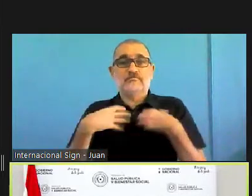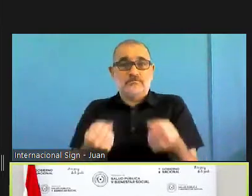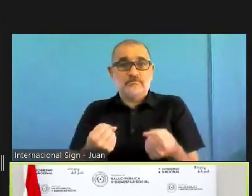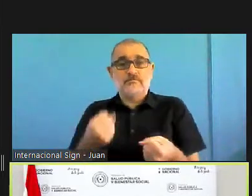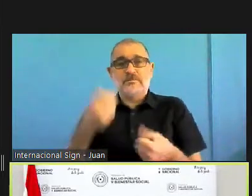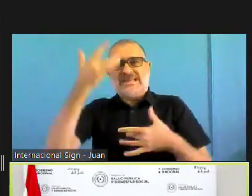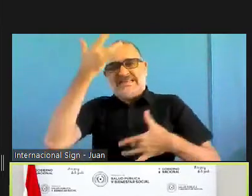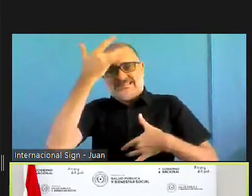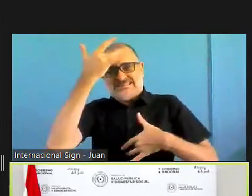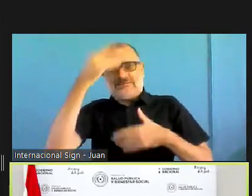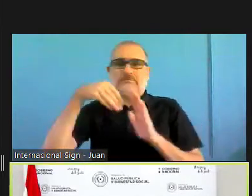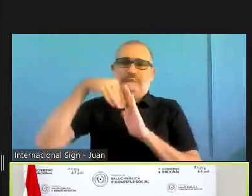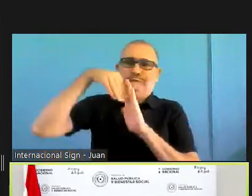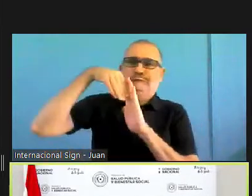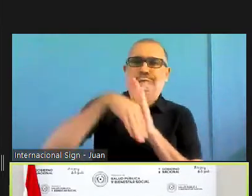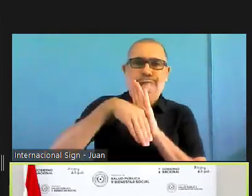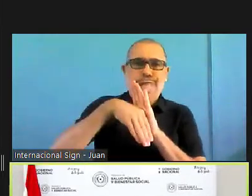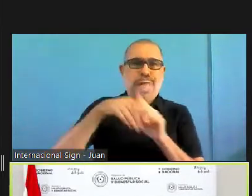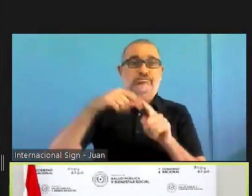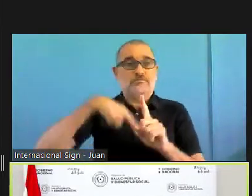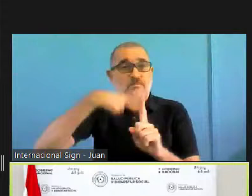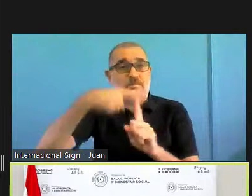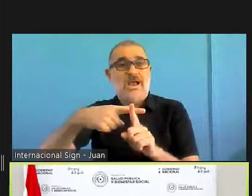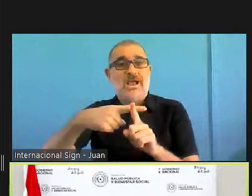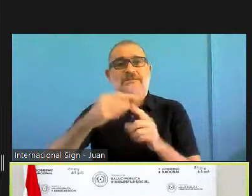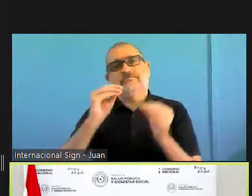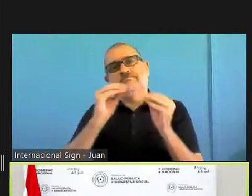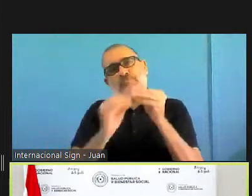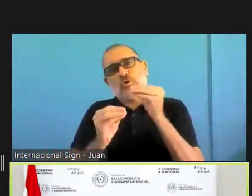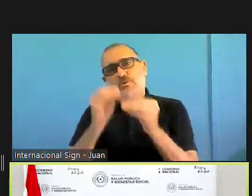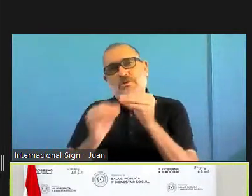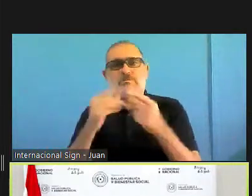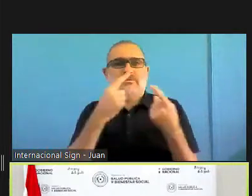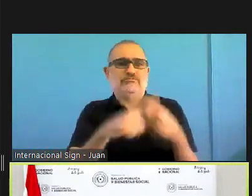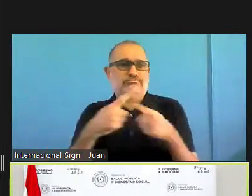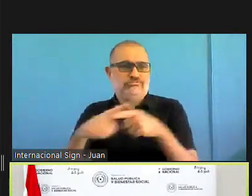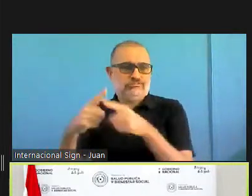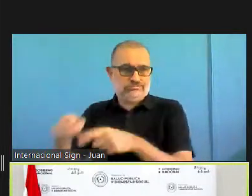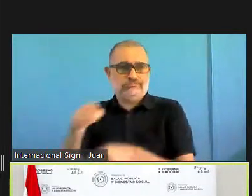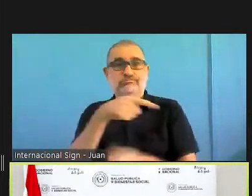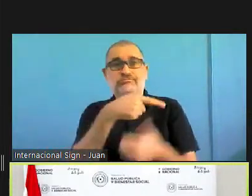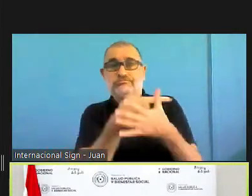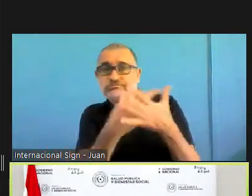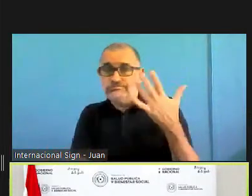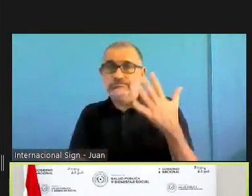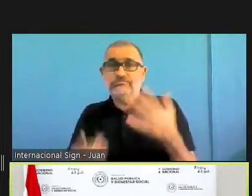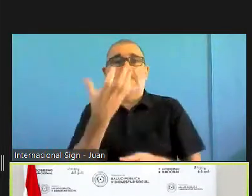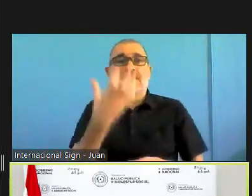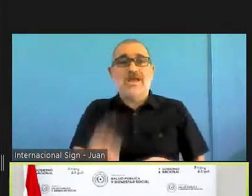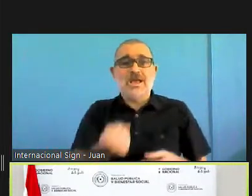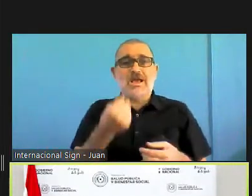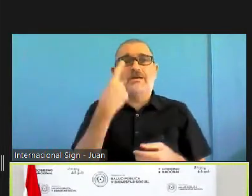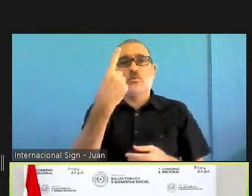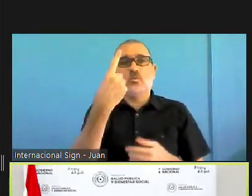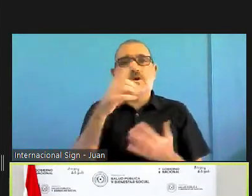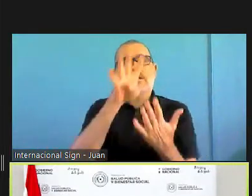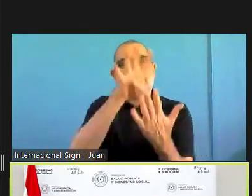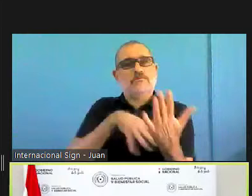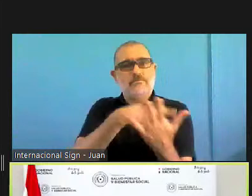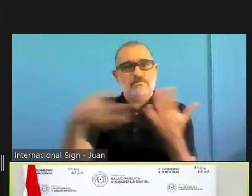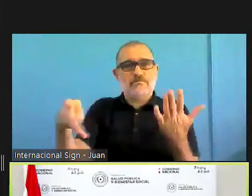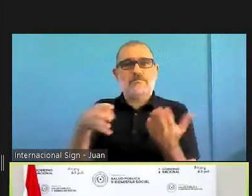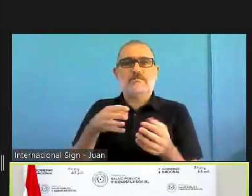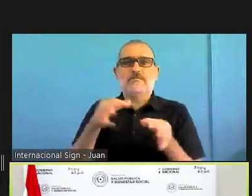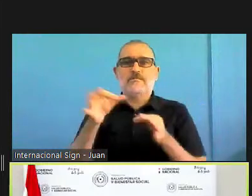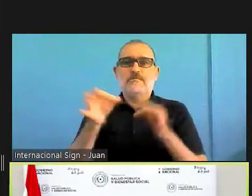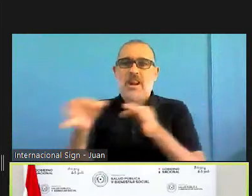Which was started around 2014 which frames the way in which we work, until